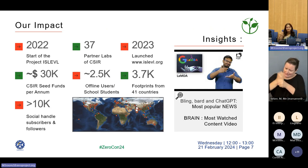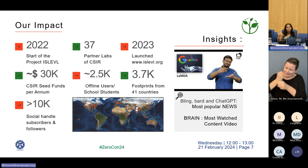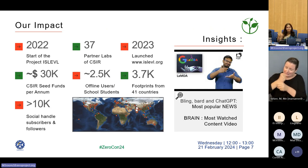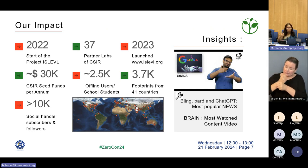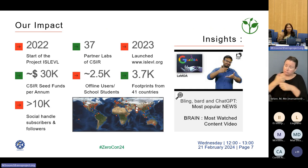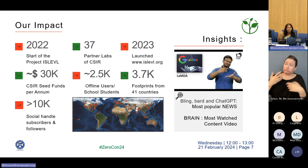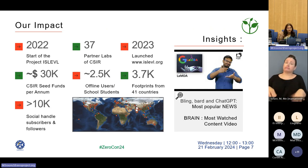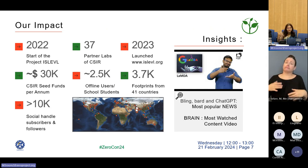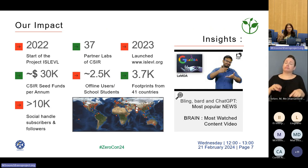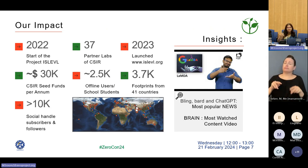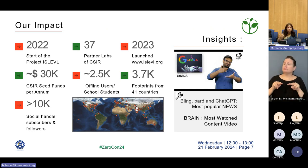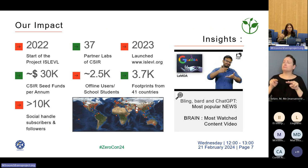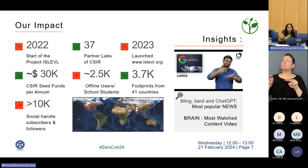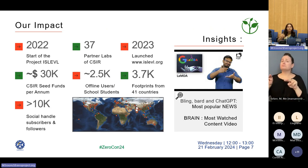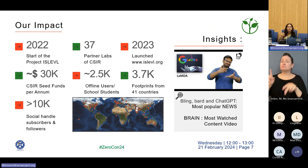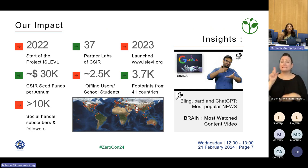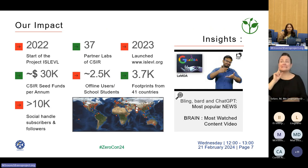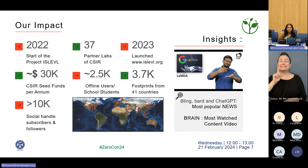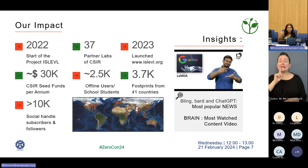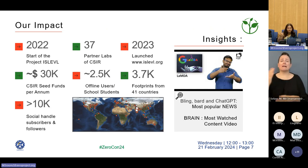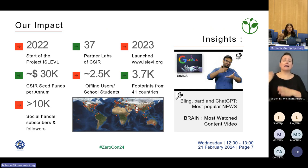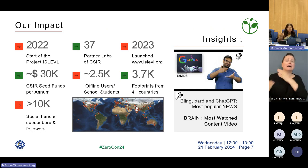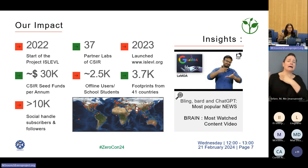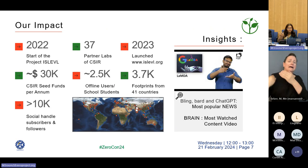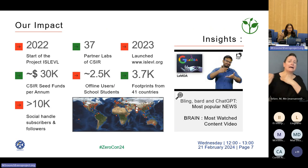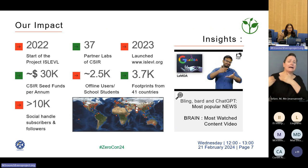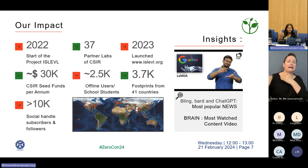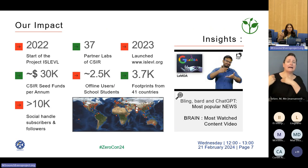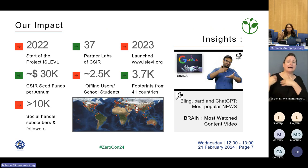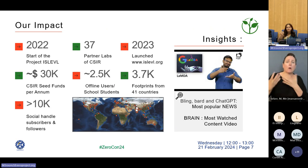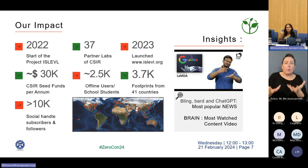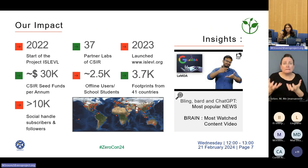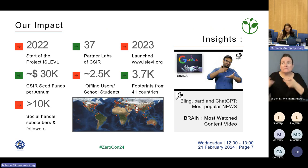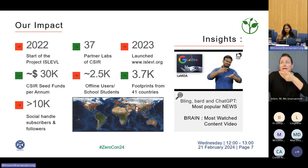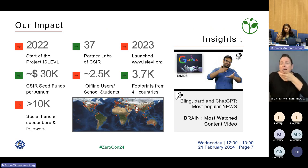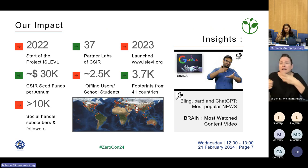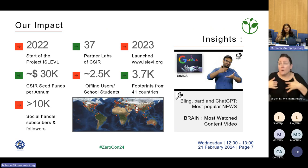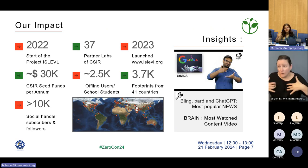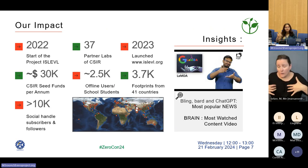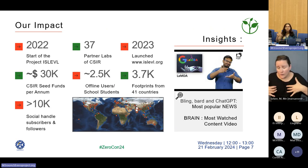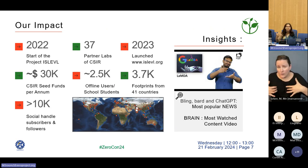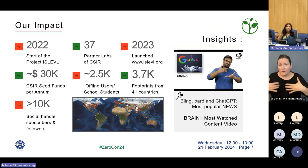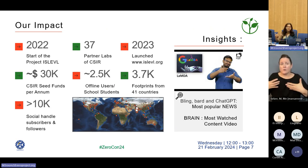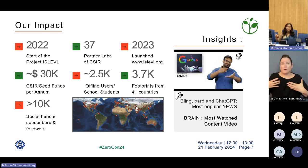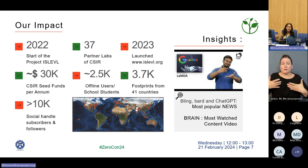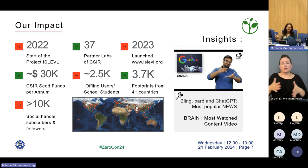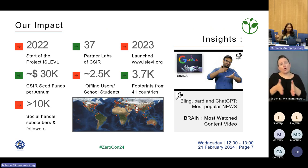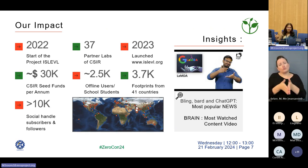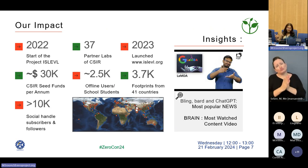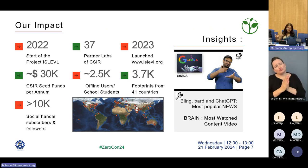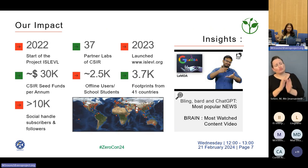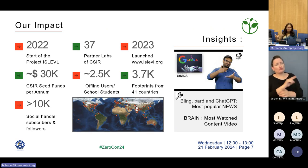deaf people have asked us to provide for. So, we need your support. So, let's join hands